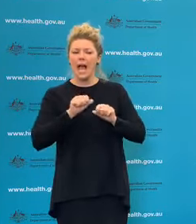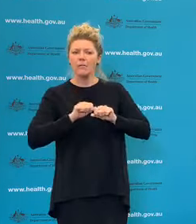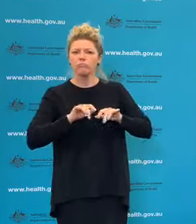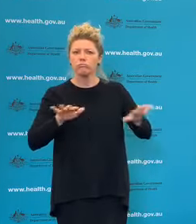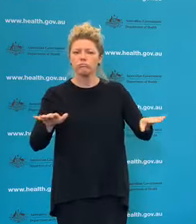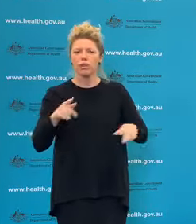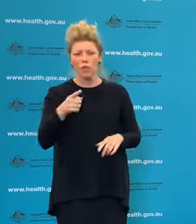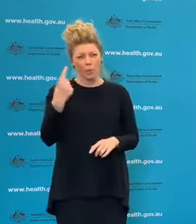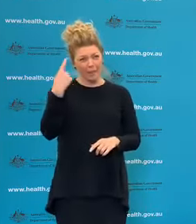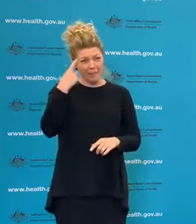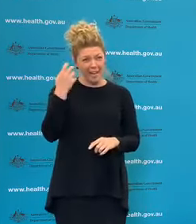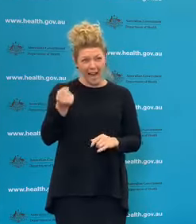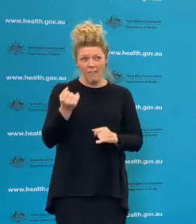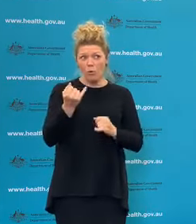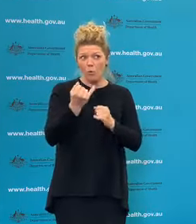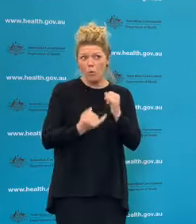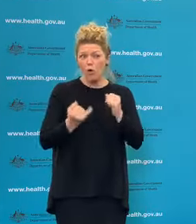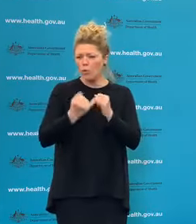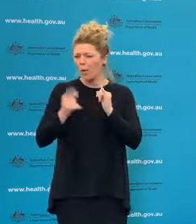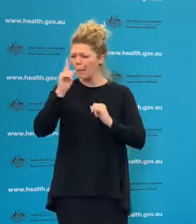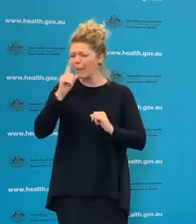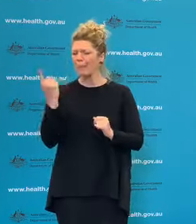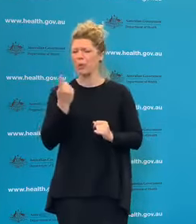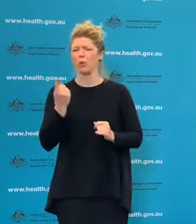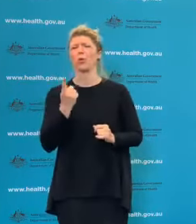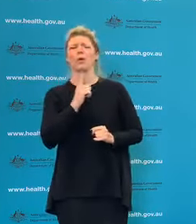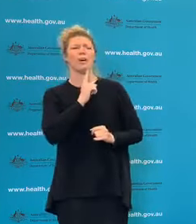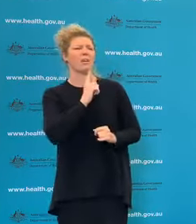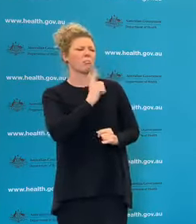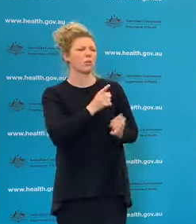What would be your message to Australians who are now getting tested?